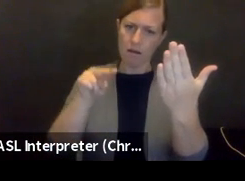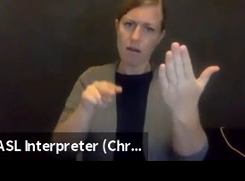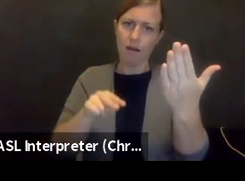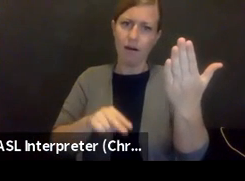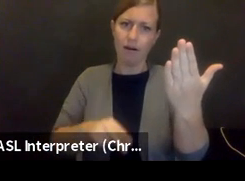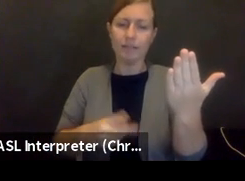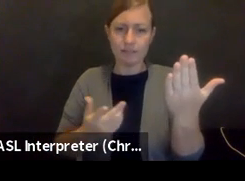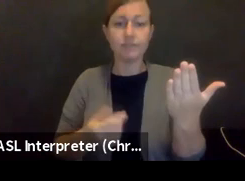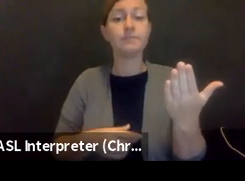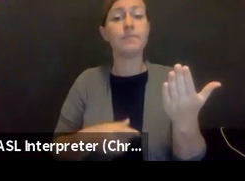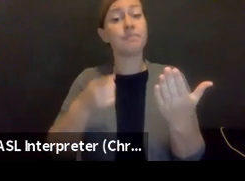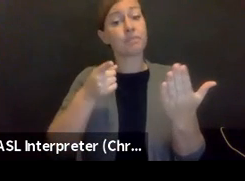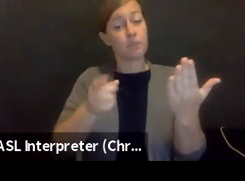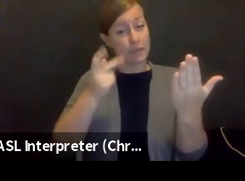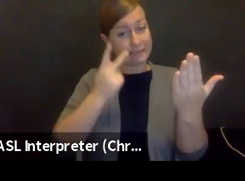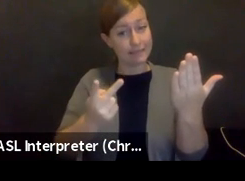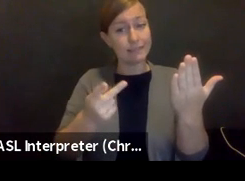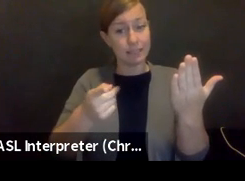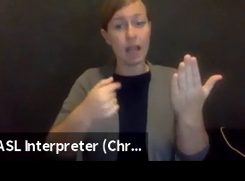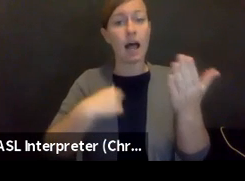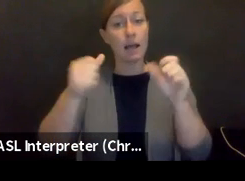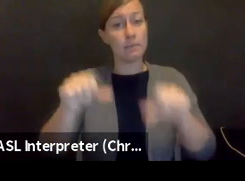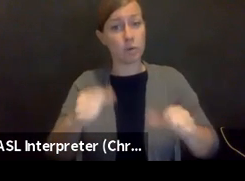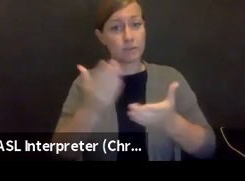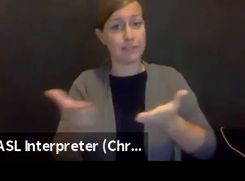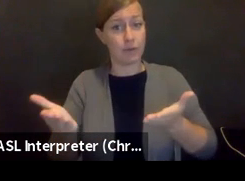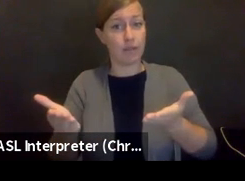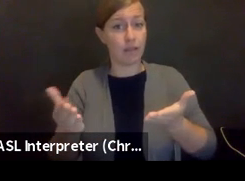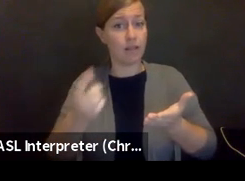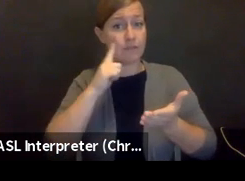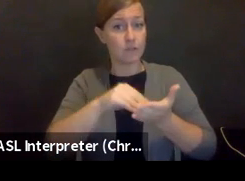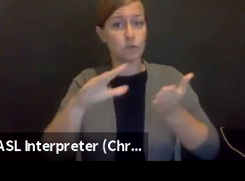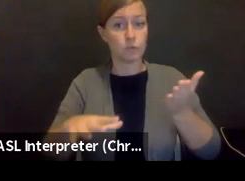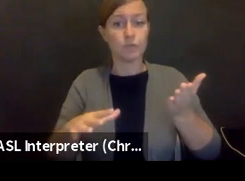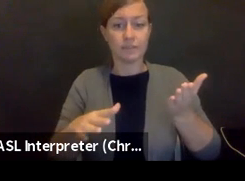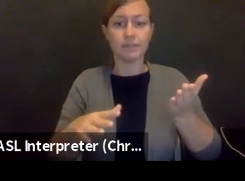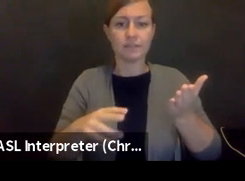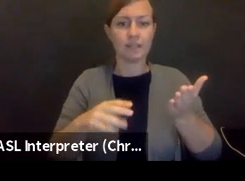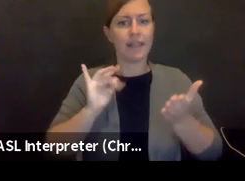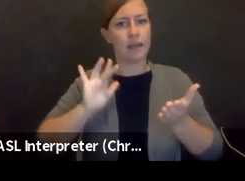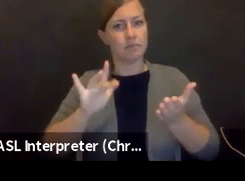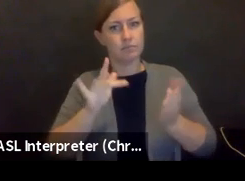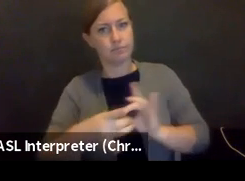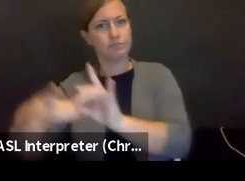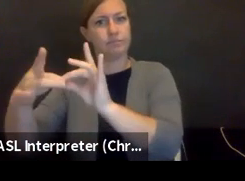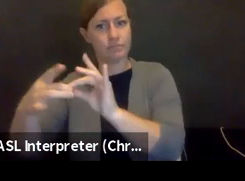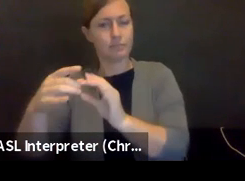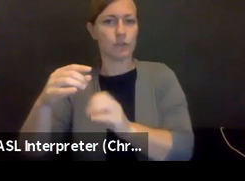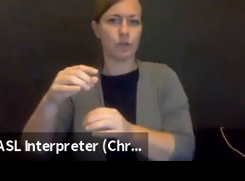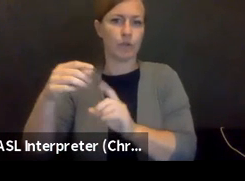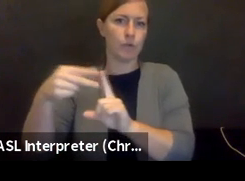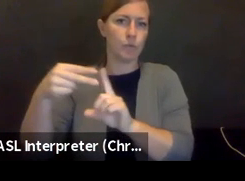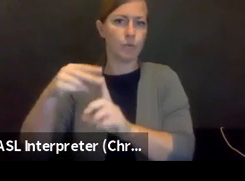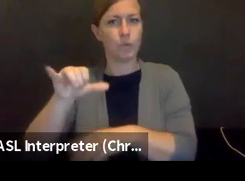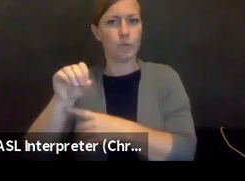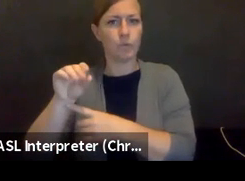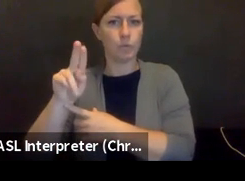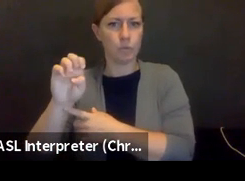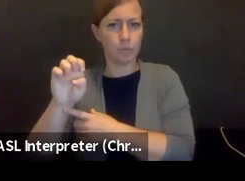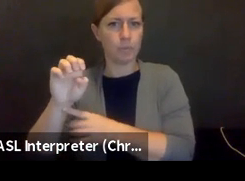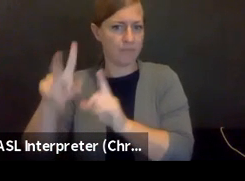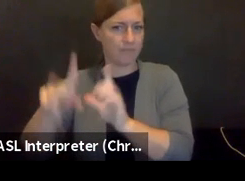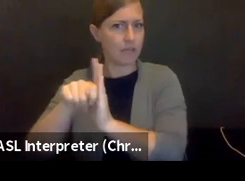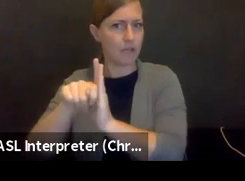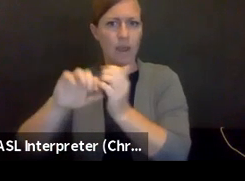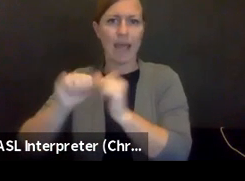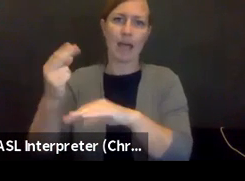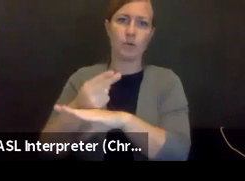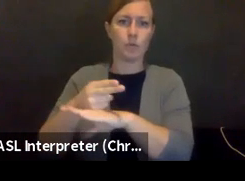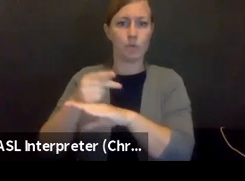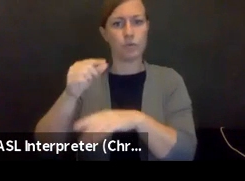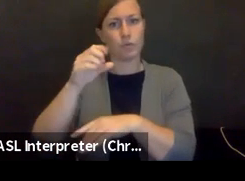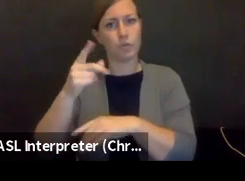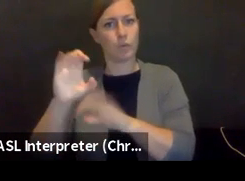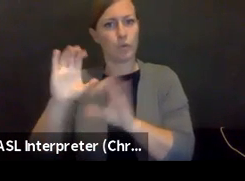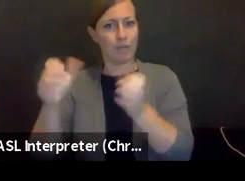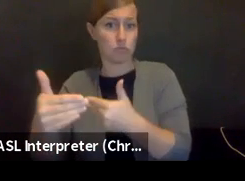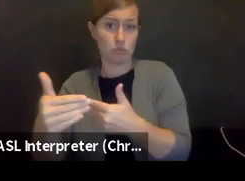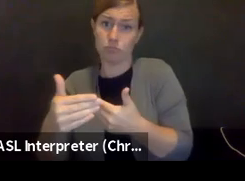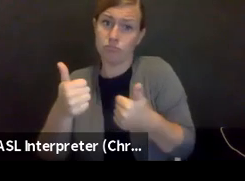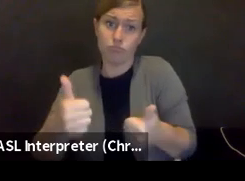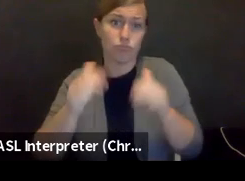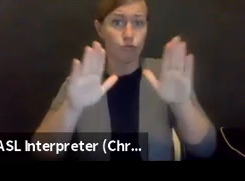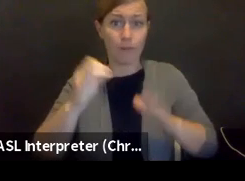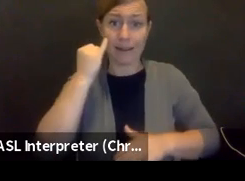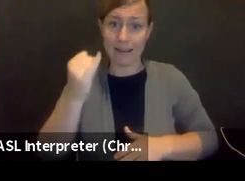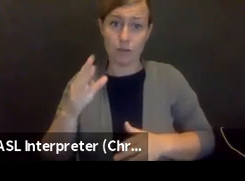Katherine Livick - ESD 112: Here I've posted a material for my students, which actually links out to a YouTube video of how to use Google Classroom. There's no harm in adding things like that to your stream to support your students.